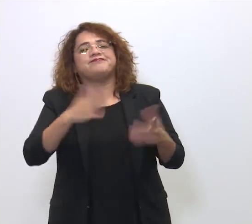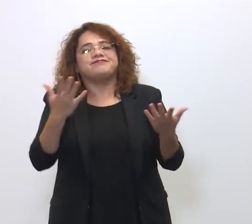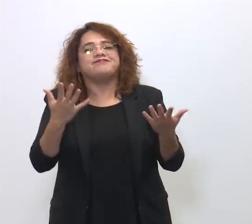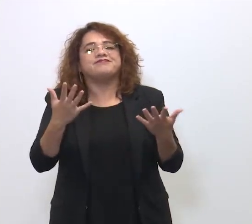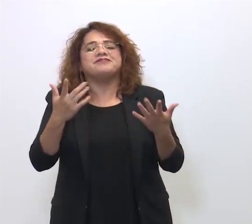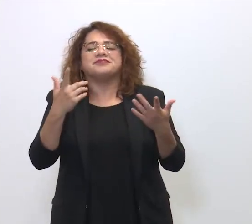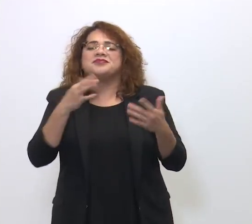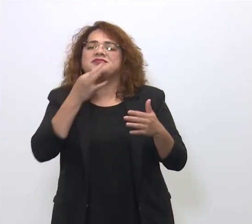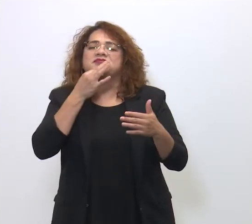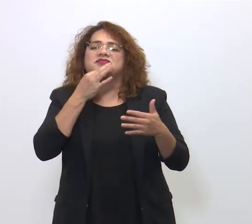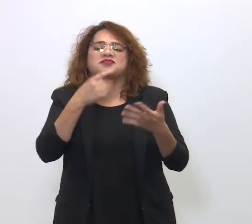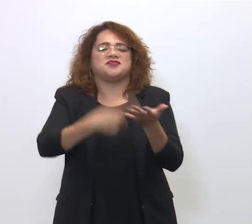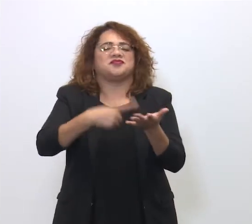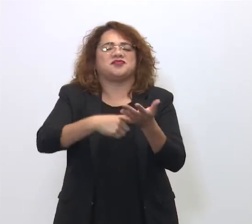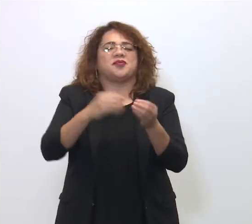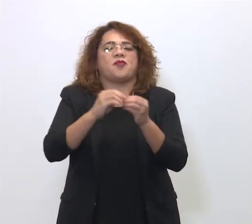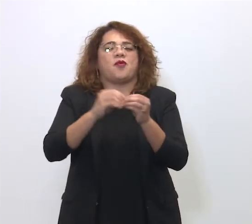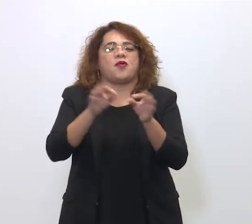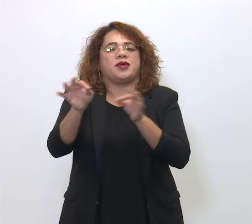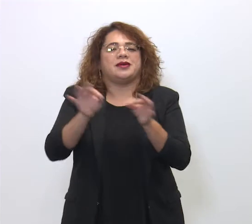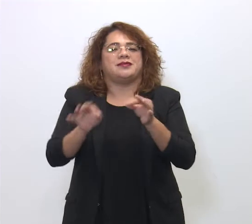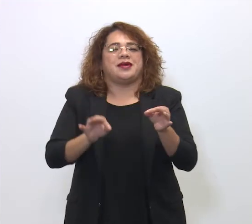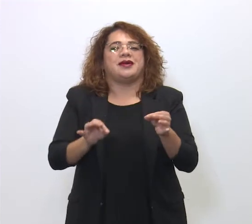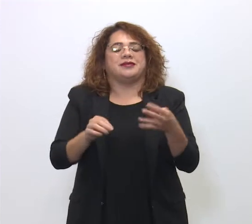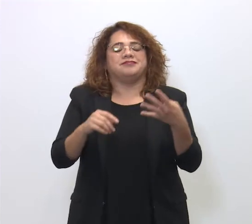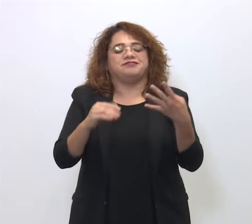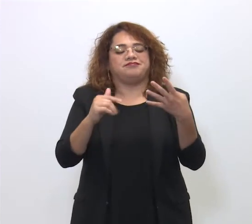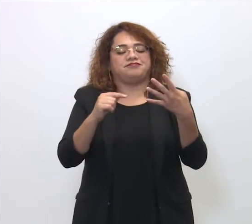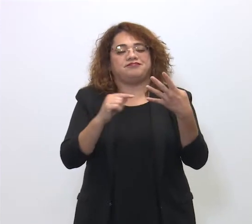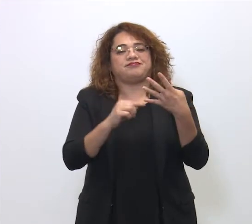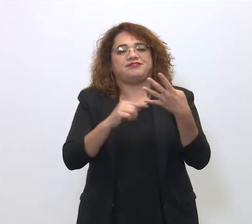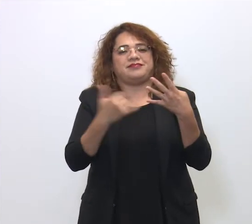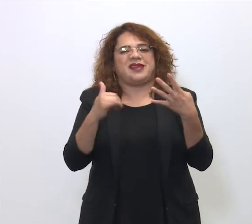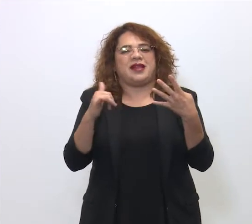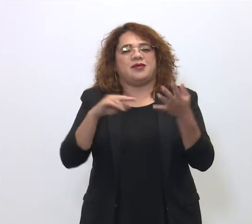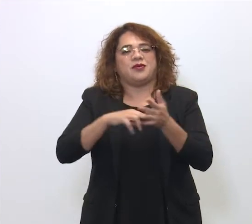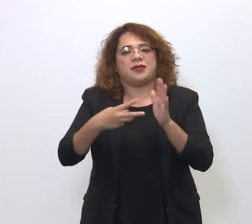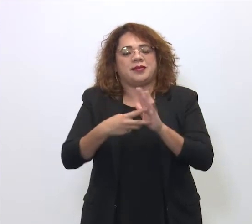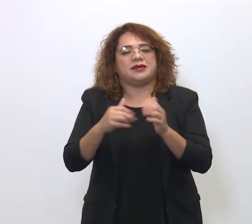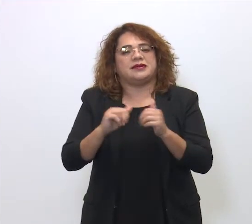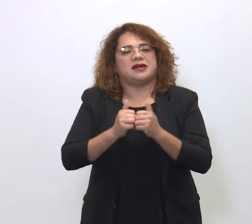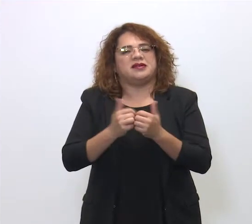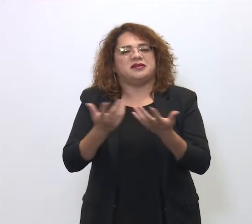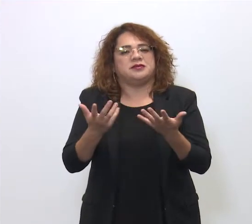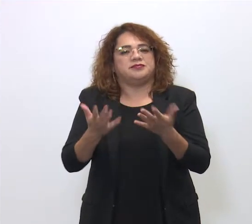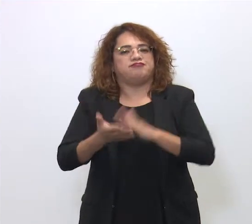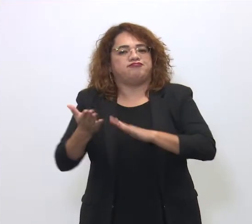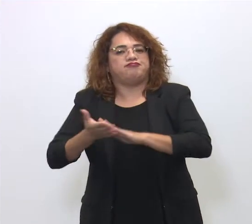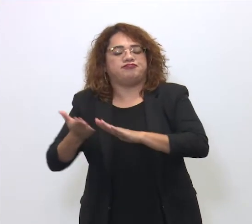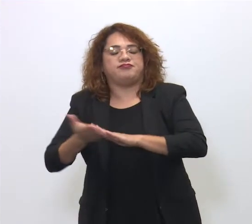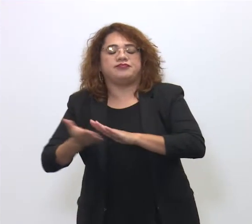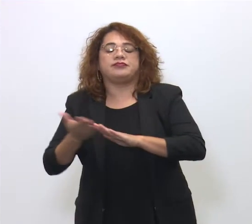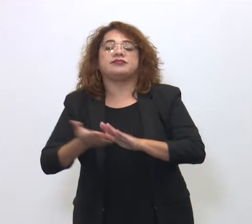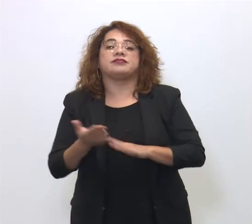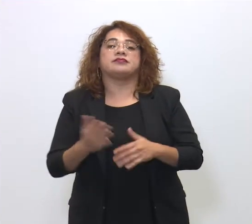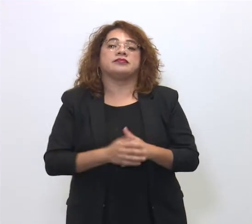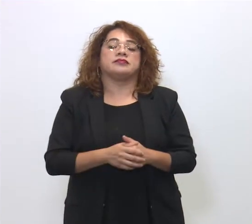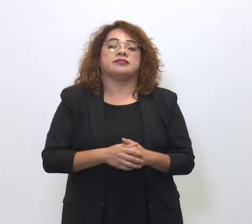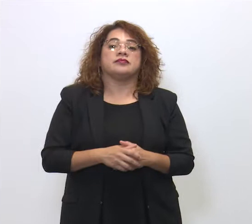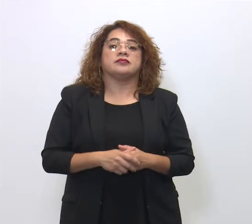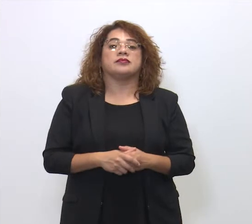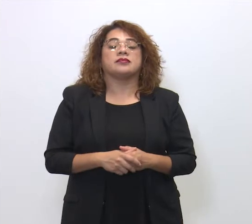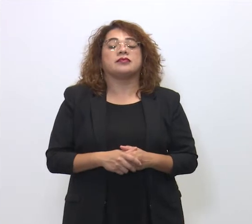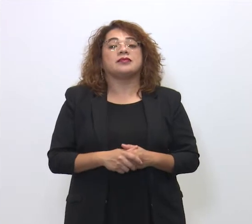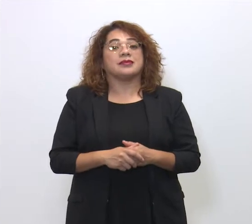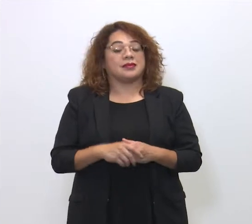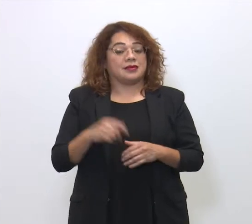in just a minute. Let me also just just update a few other items. We have now in Long Beach lost